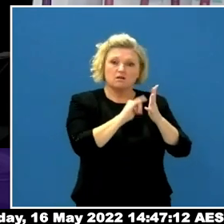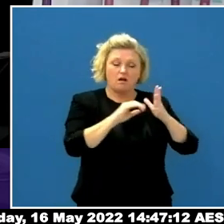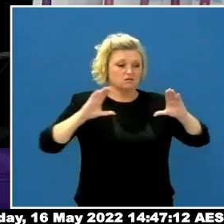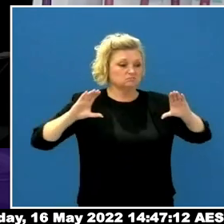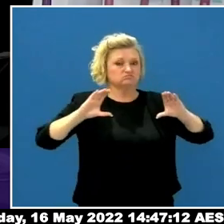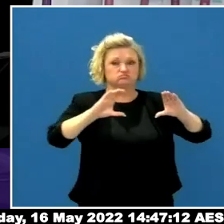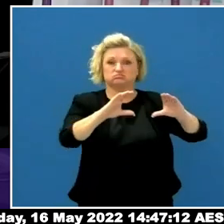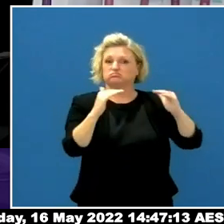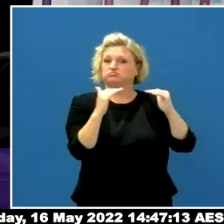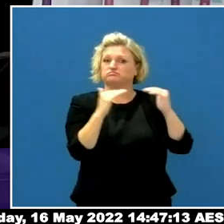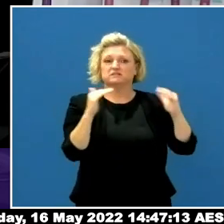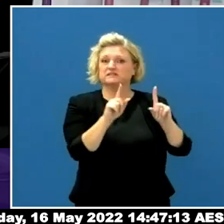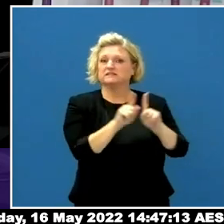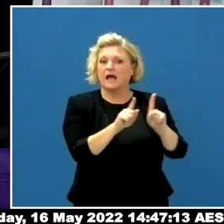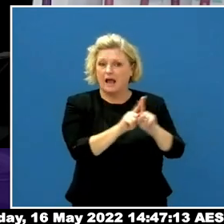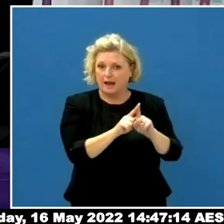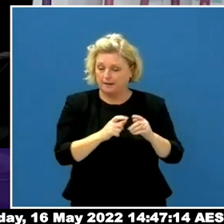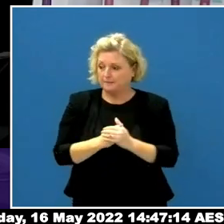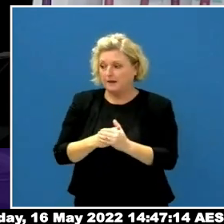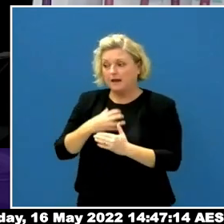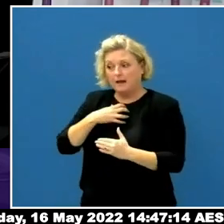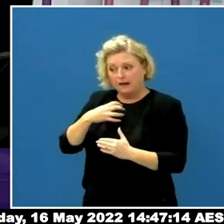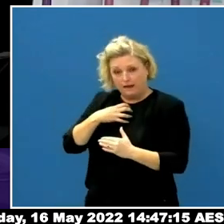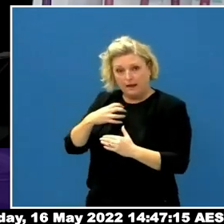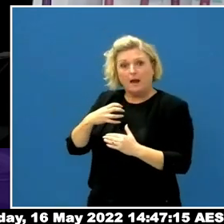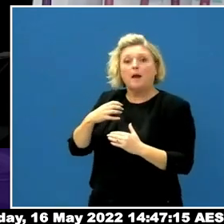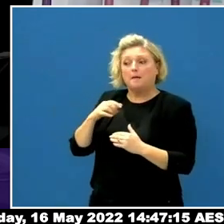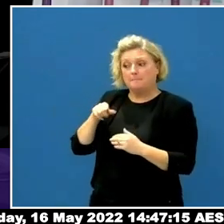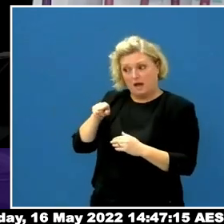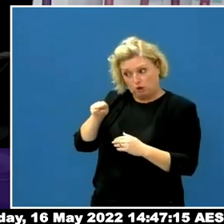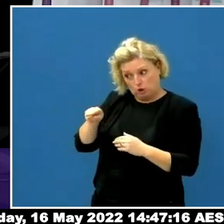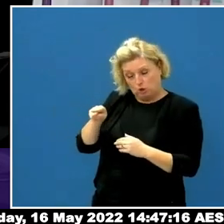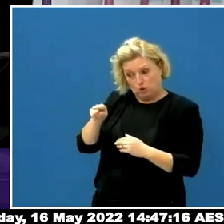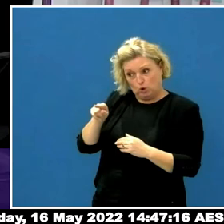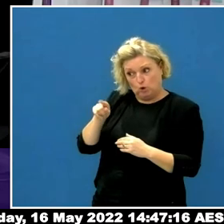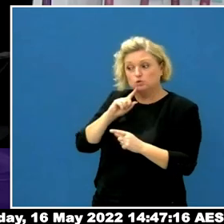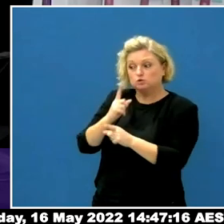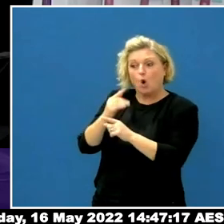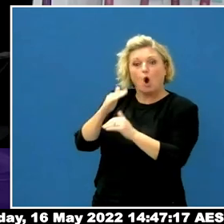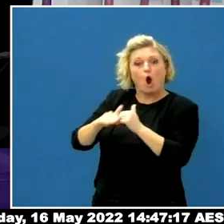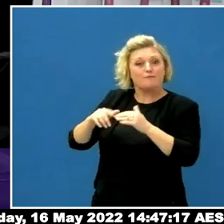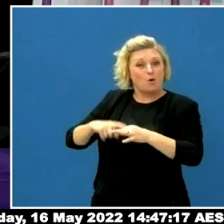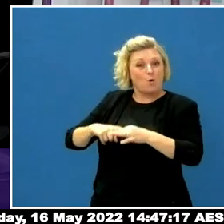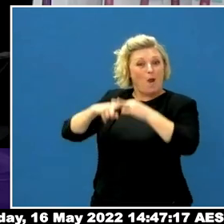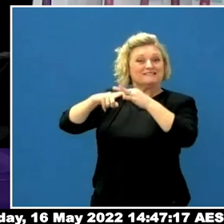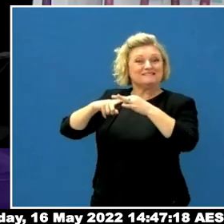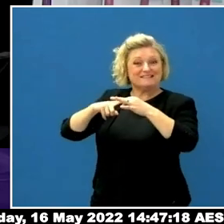explained, the quality of the support that Simon receives is immeasurably better?